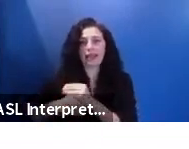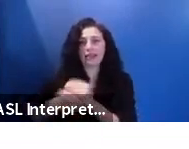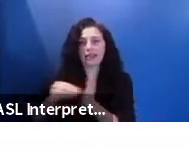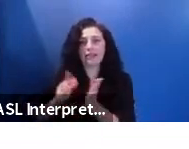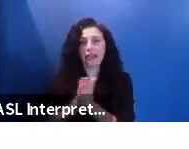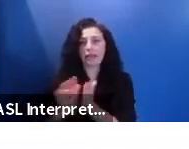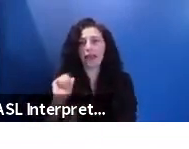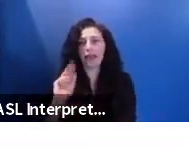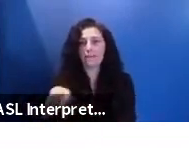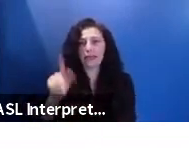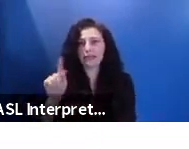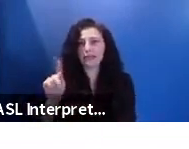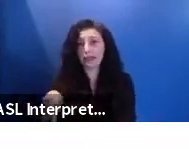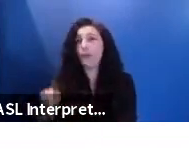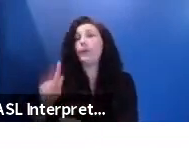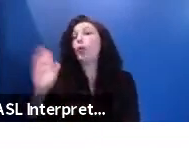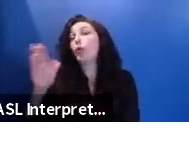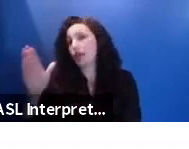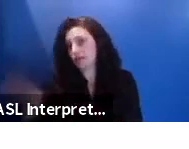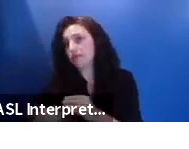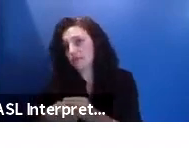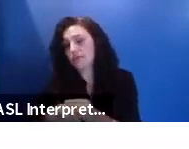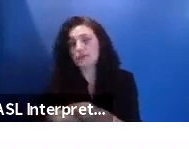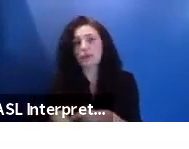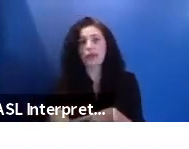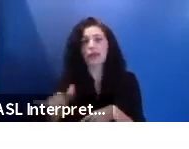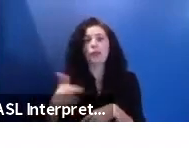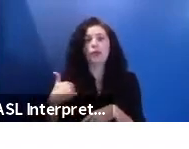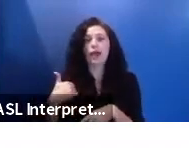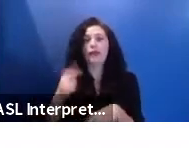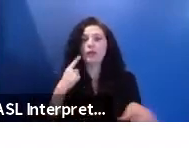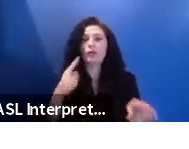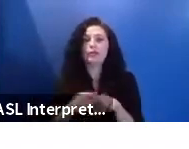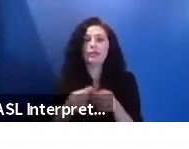We have agreements in the document to discuss additional protocols with the AMPTP for group voiceover,